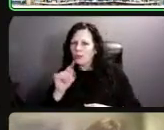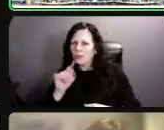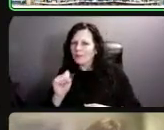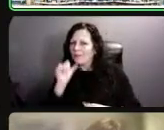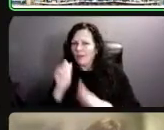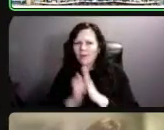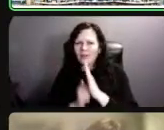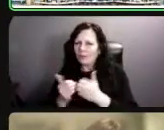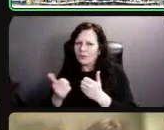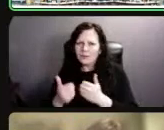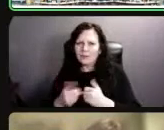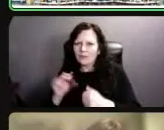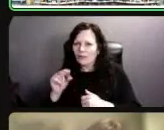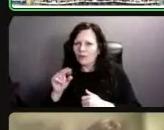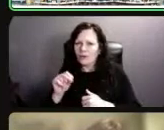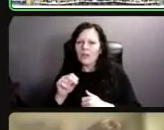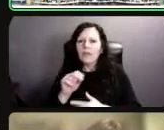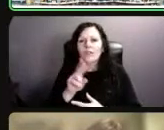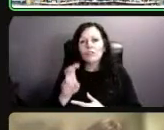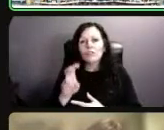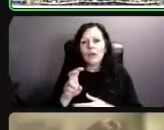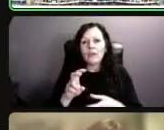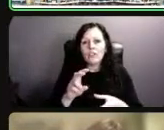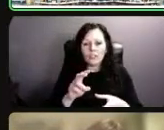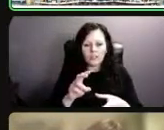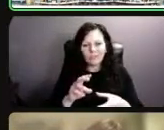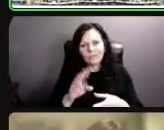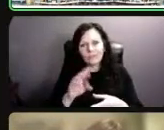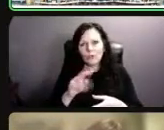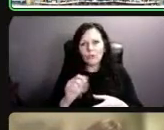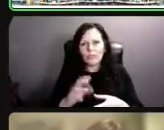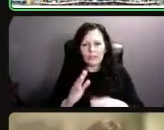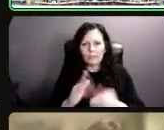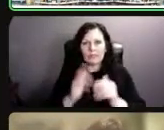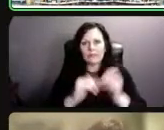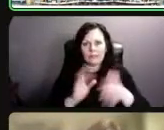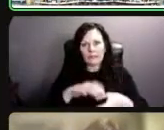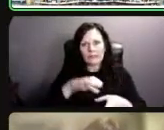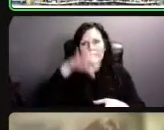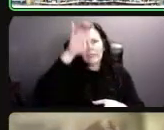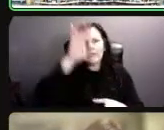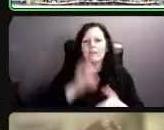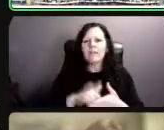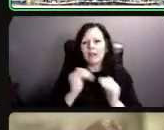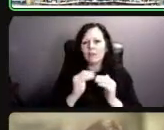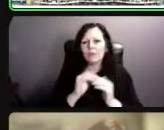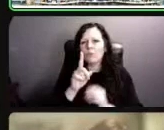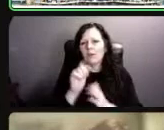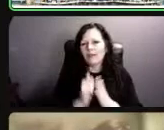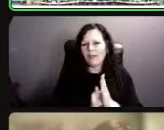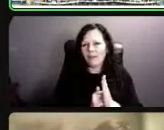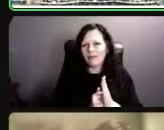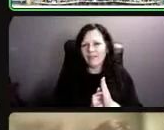SO WE HAVE TWENTY SIX THOUSAND ACCOUNTS THAT ARE MULTI-FAMILY SORRY OTHER UNITS AND NOT